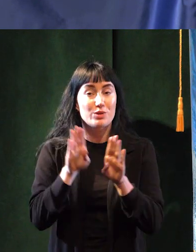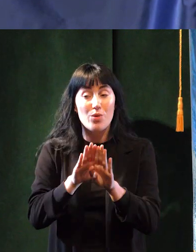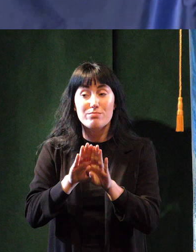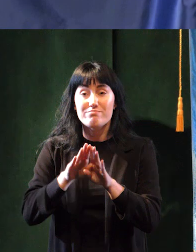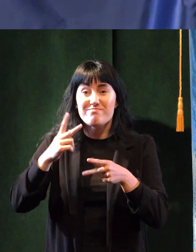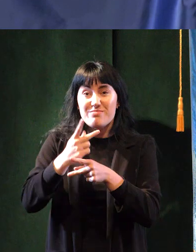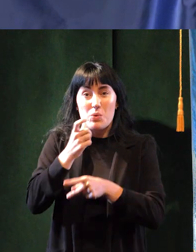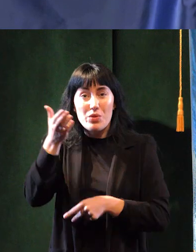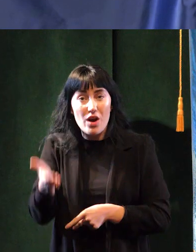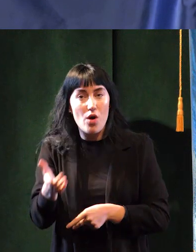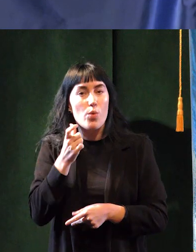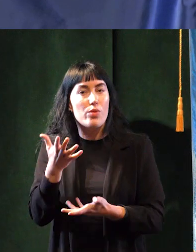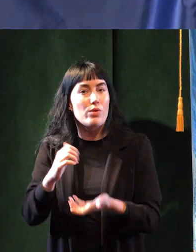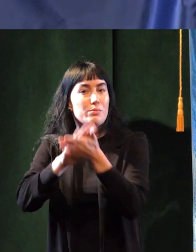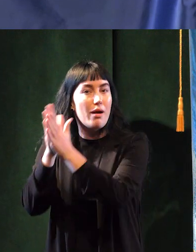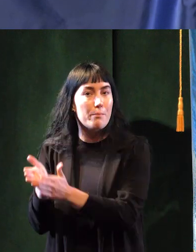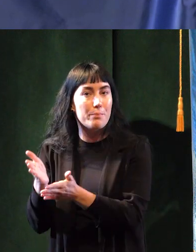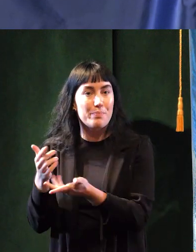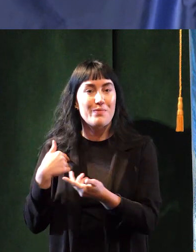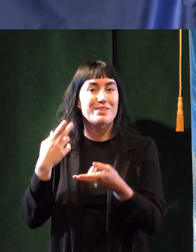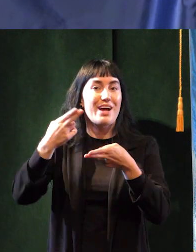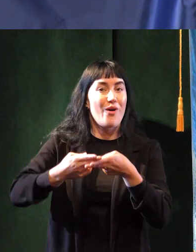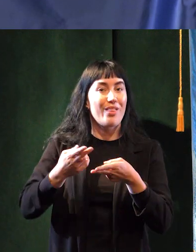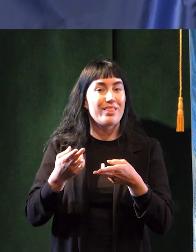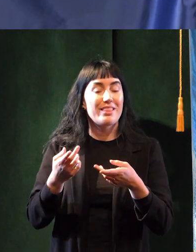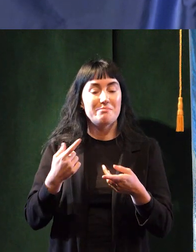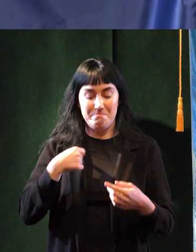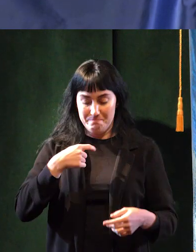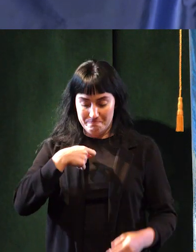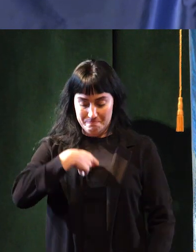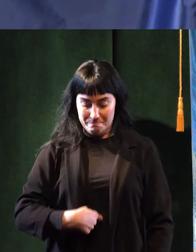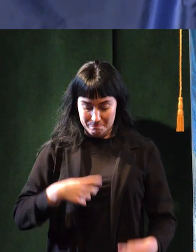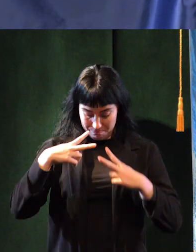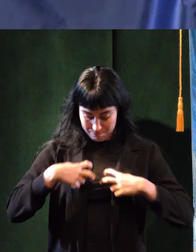discovering the kind of leader that they are or want to be or as I call it